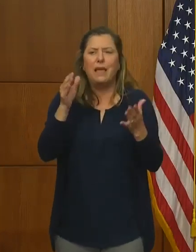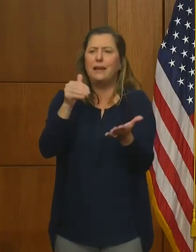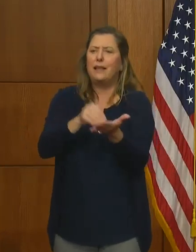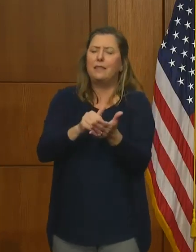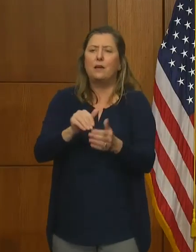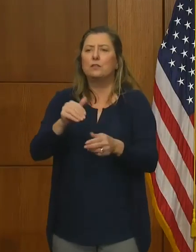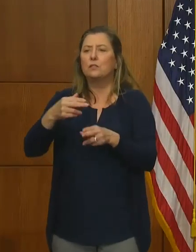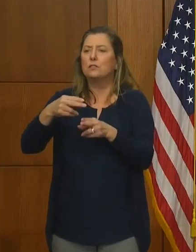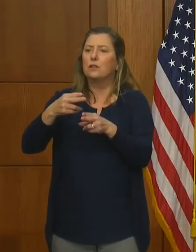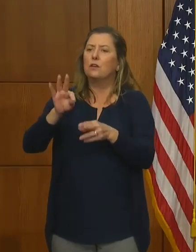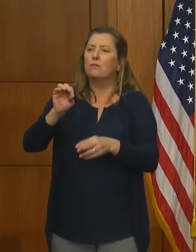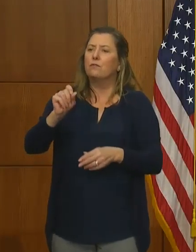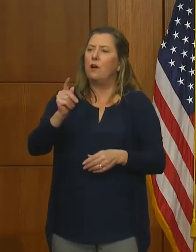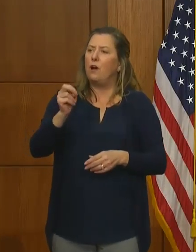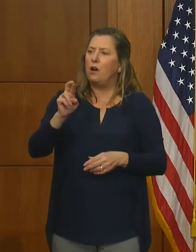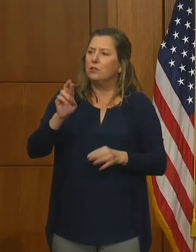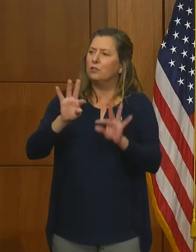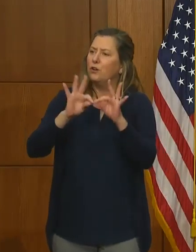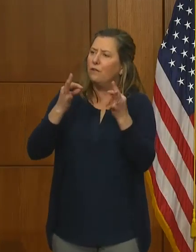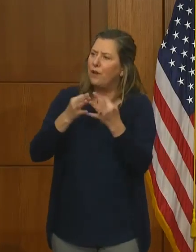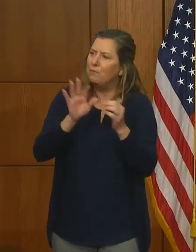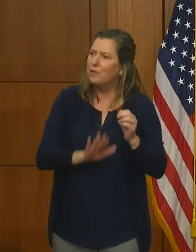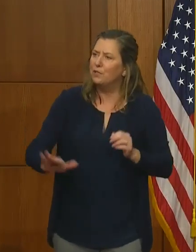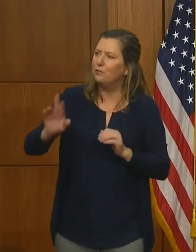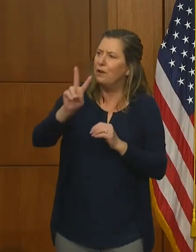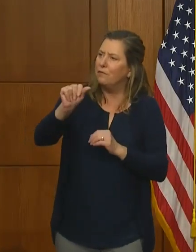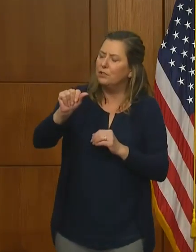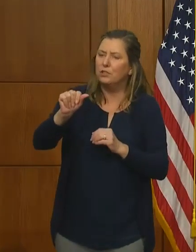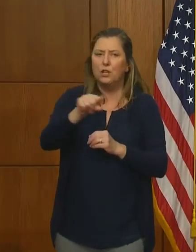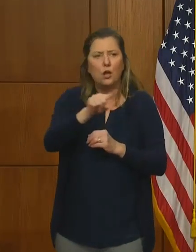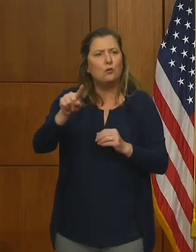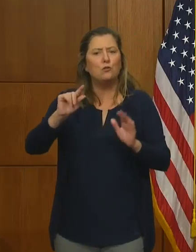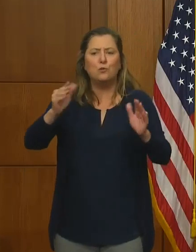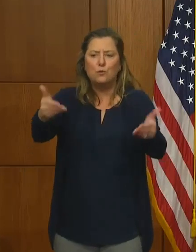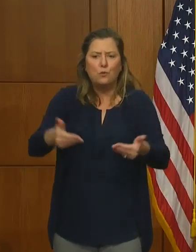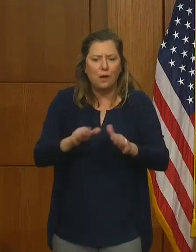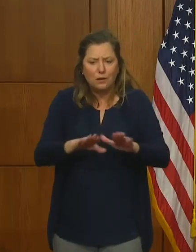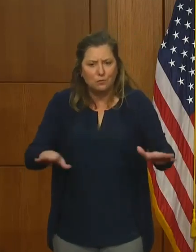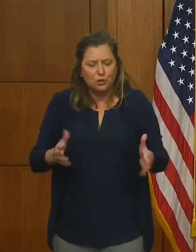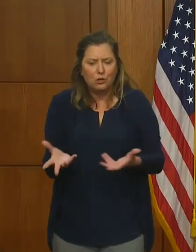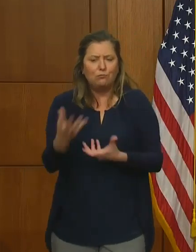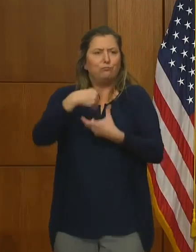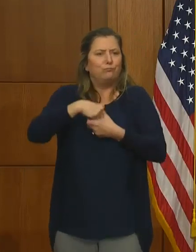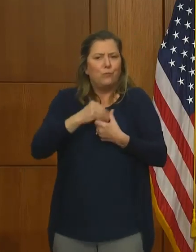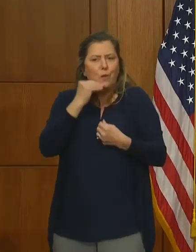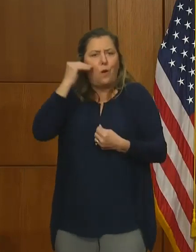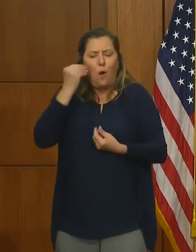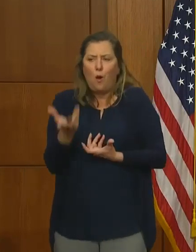THANK ALL OF THE THOUSANDS OF FOSTER FAMILIES ACROSS VIRGINIA